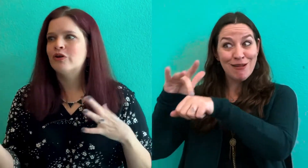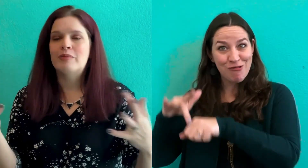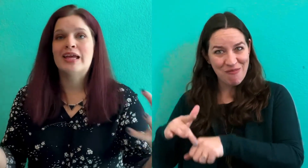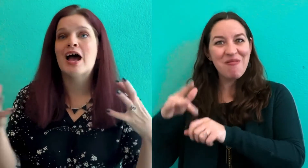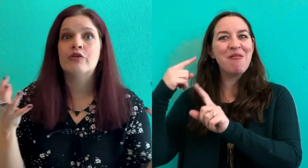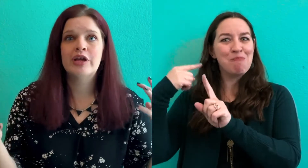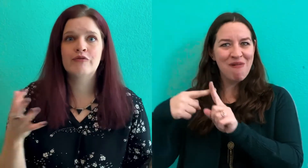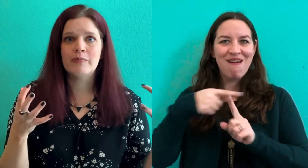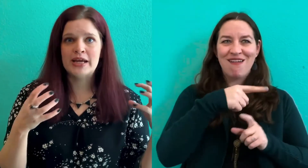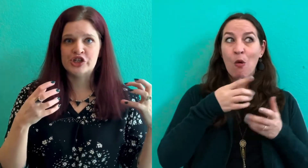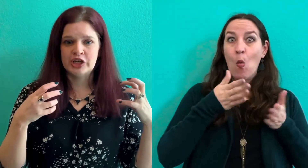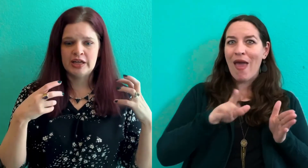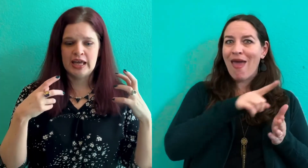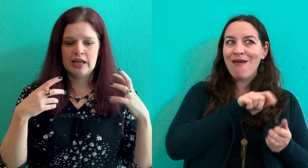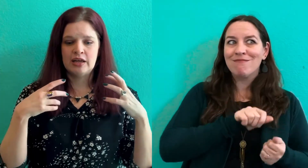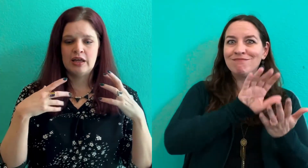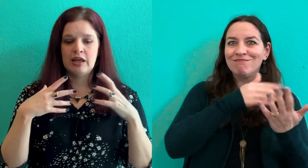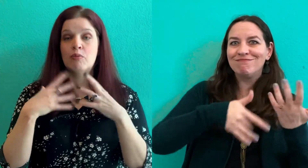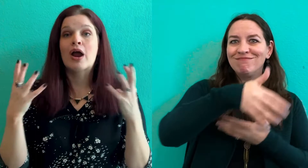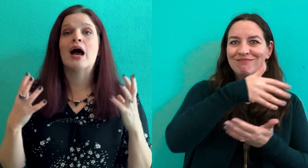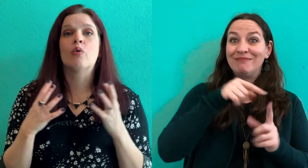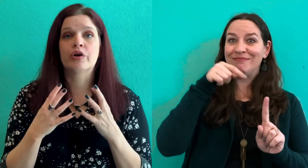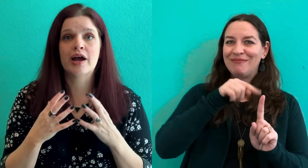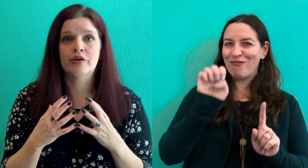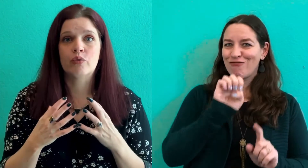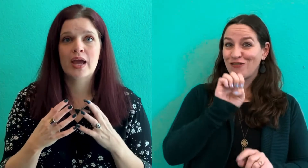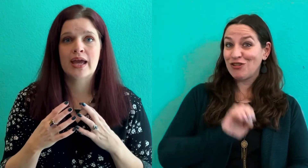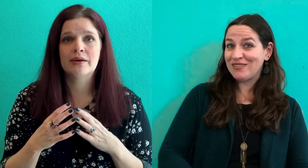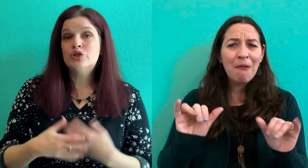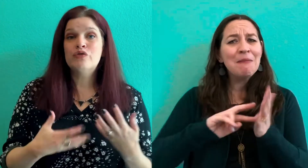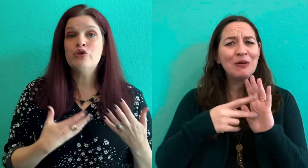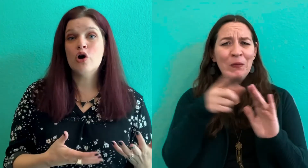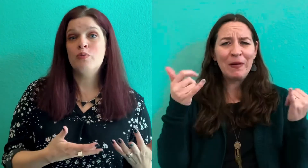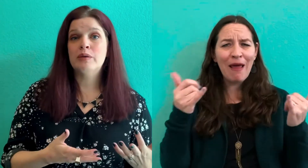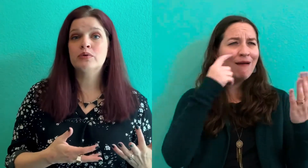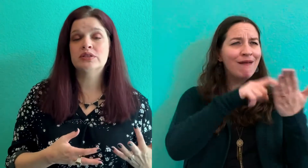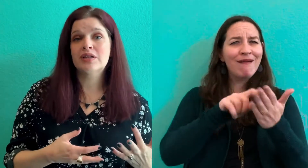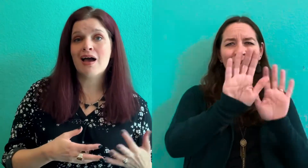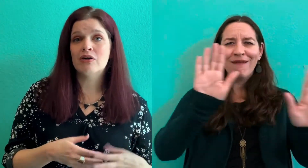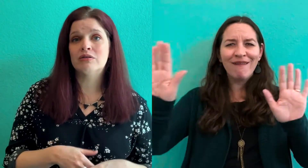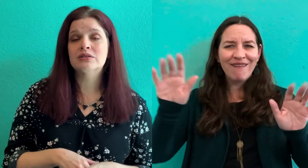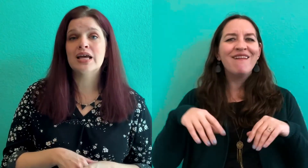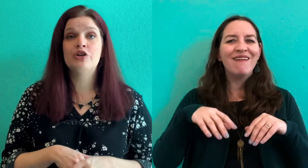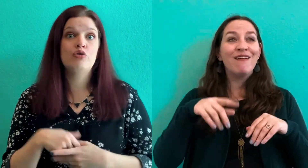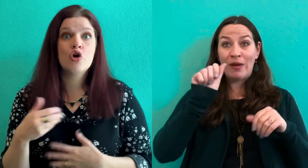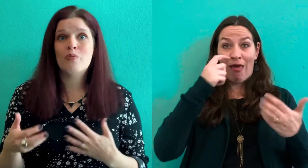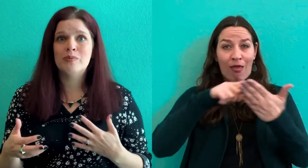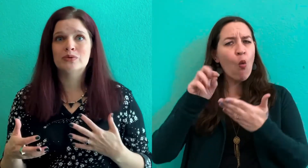They're going to be gathering information in a more outward kind of way. So if you know people's styles and you know people's